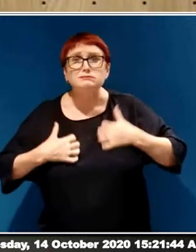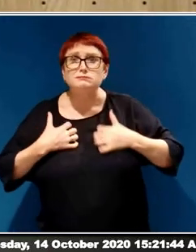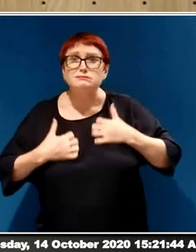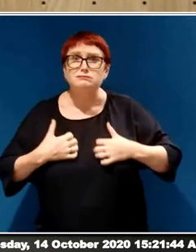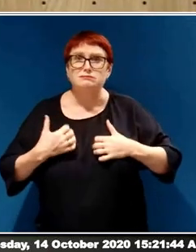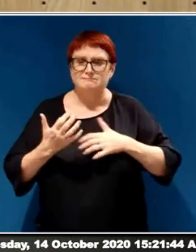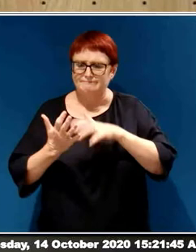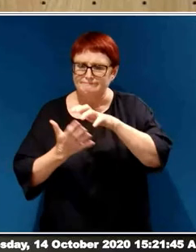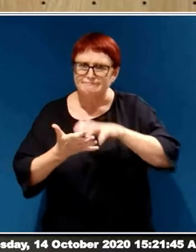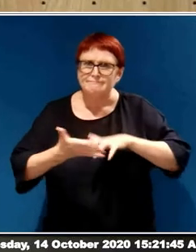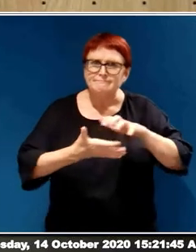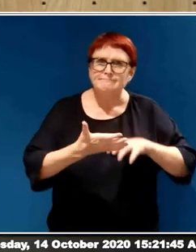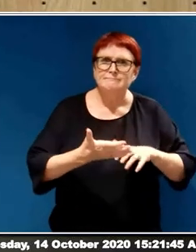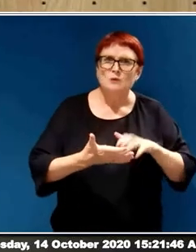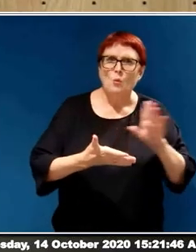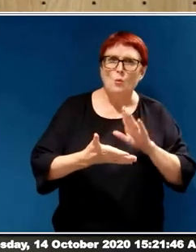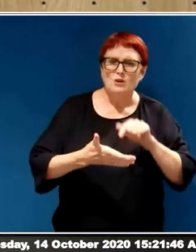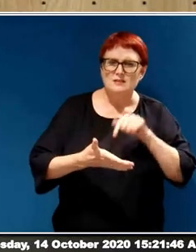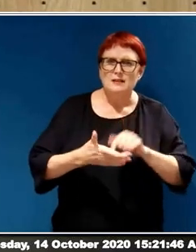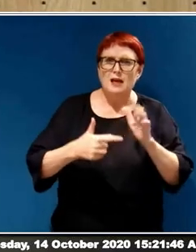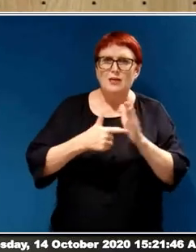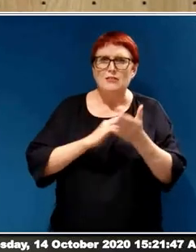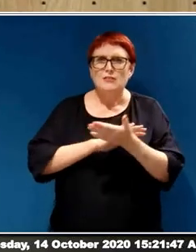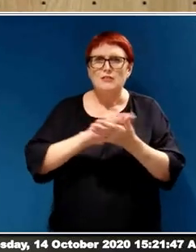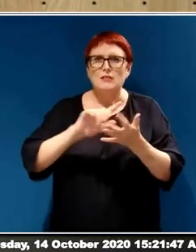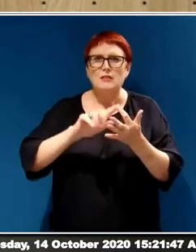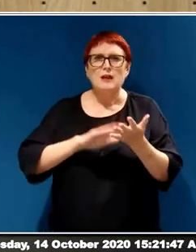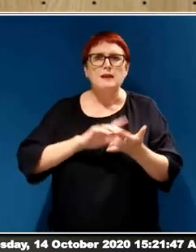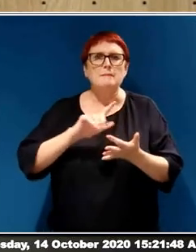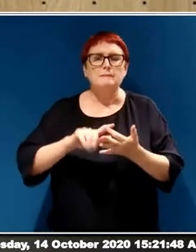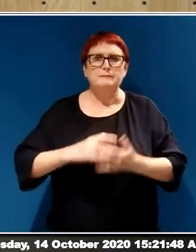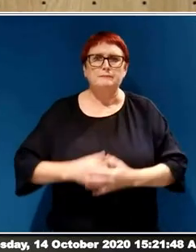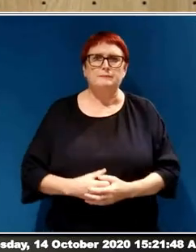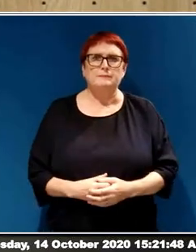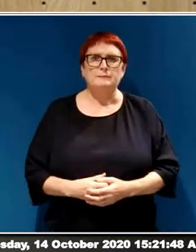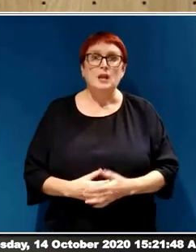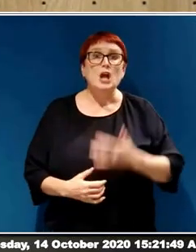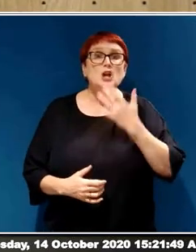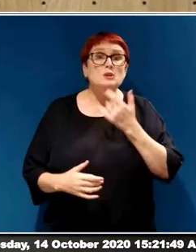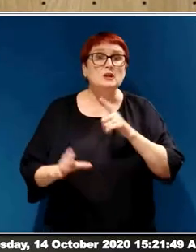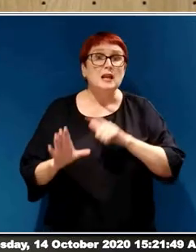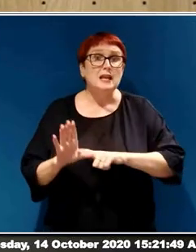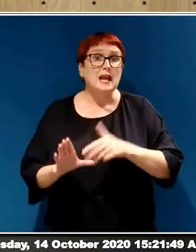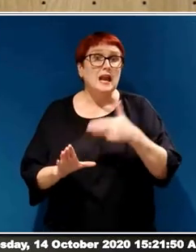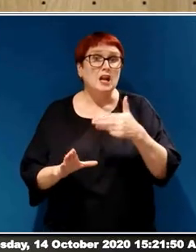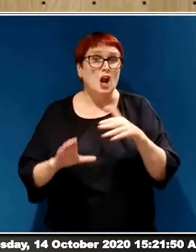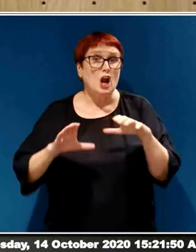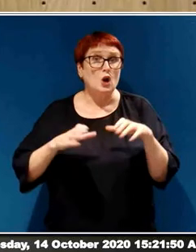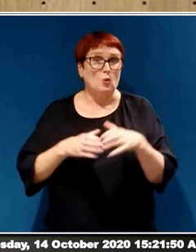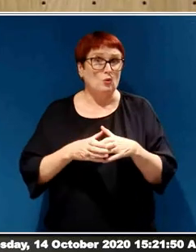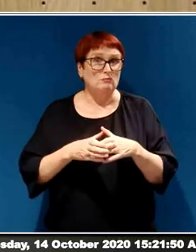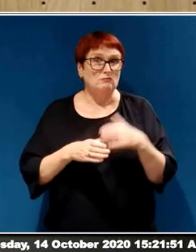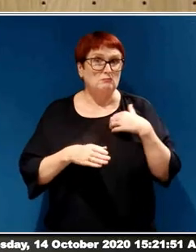So, in a Year 9 class I worked with in New South Wales, we had a student with